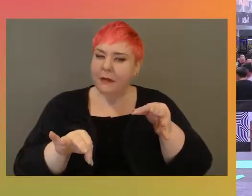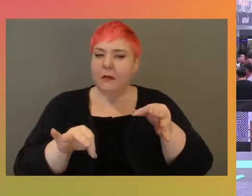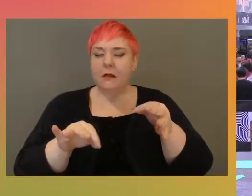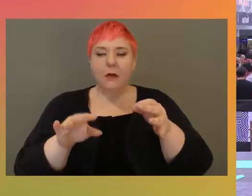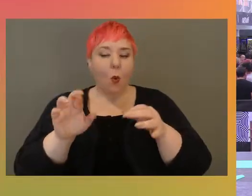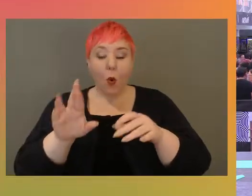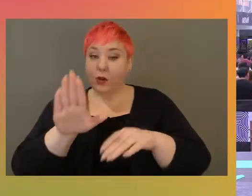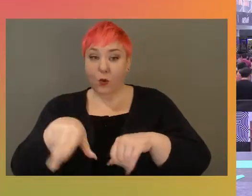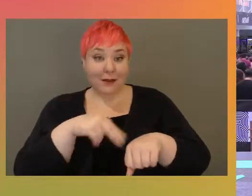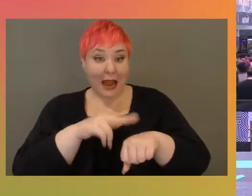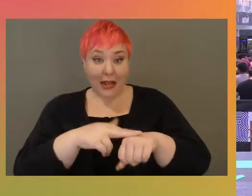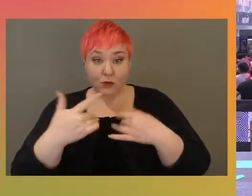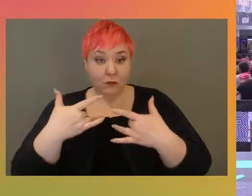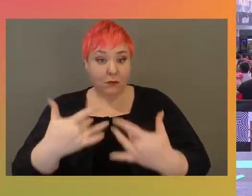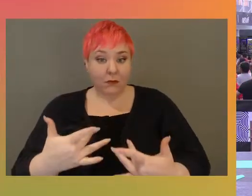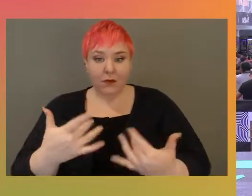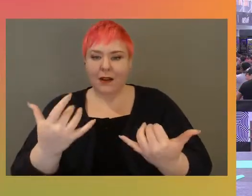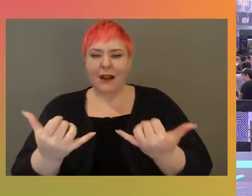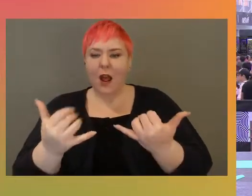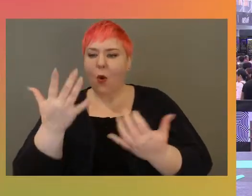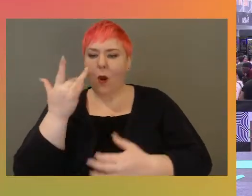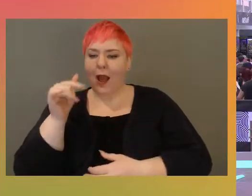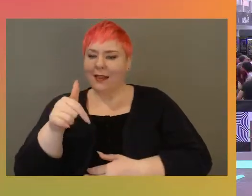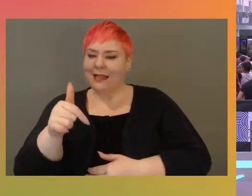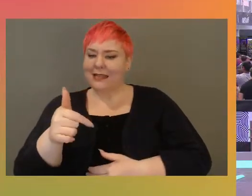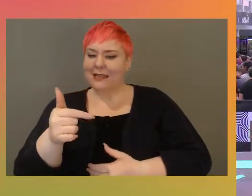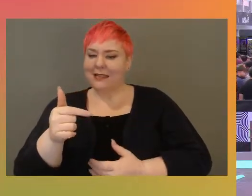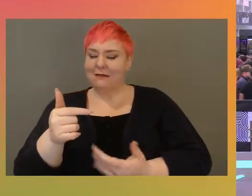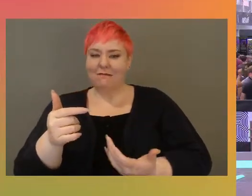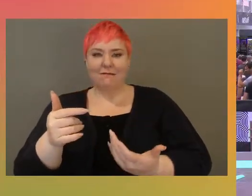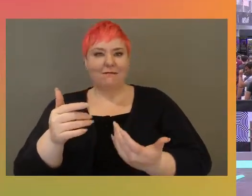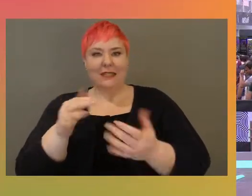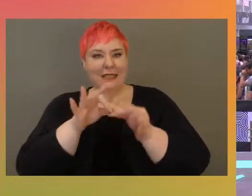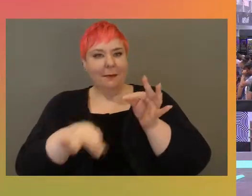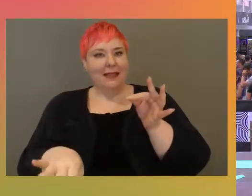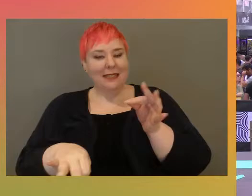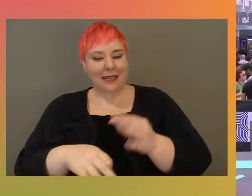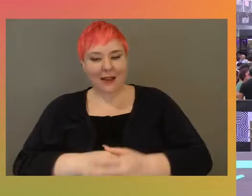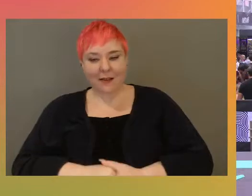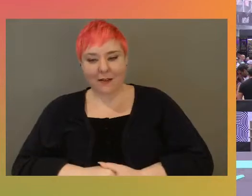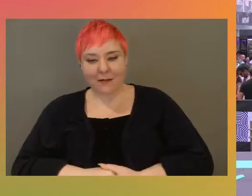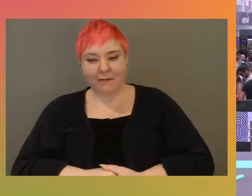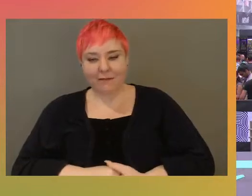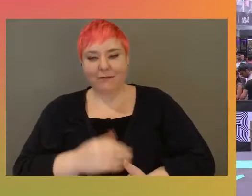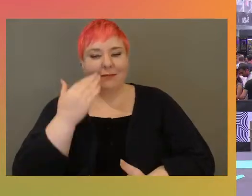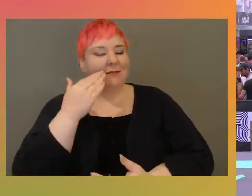THAT WAS A CONSCIOUS EFFORT ON YOUR PART IN THIS ENVIRONMENT,